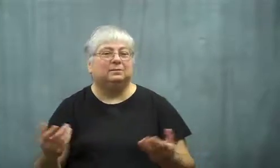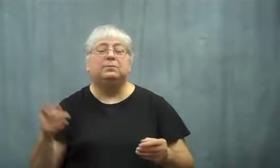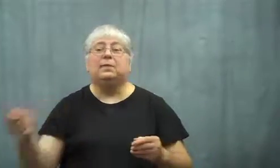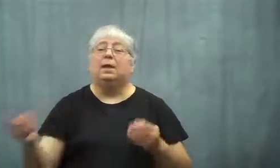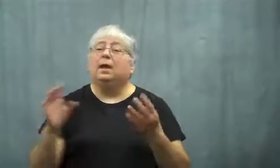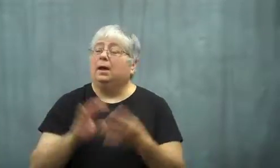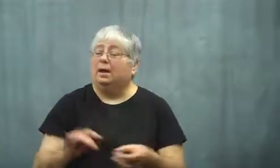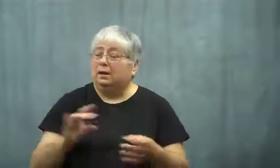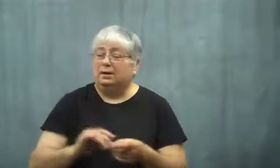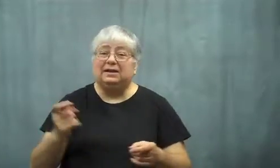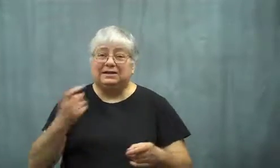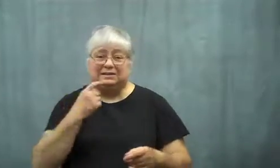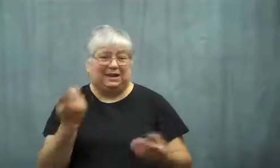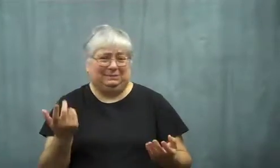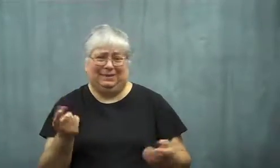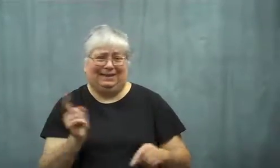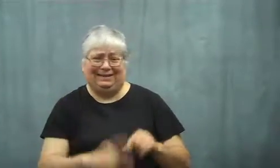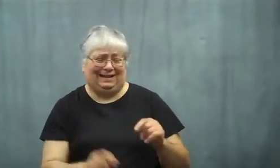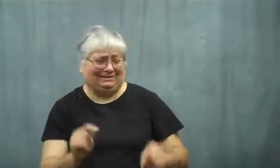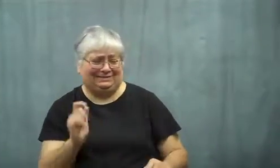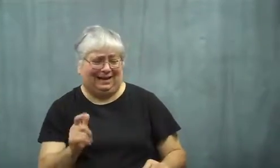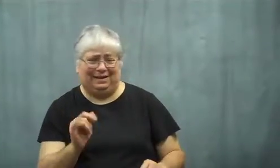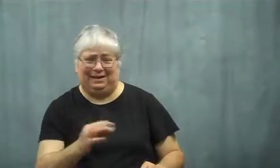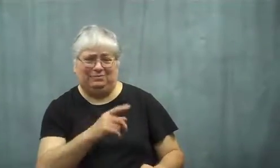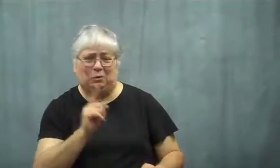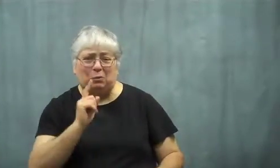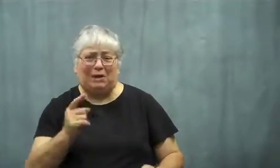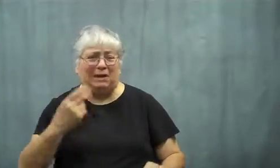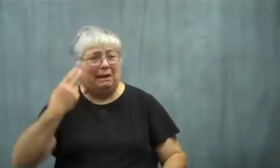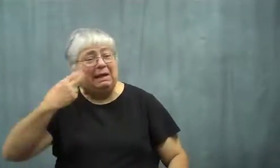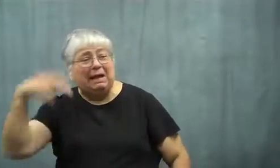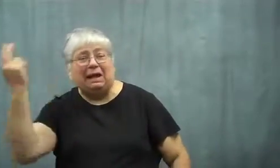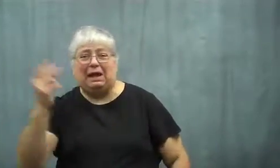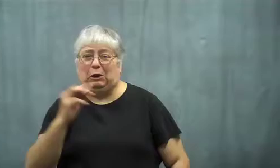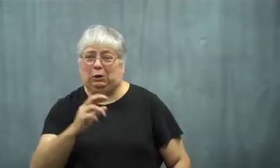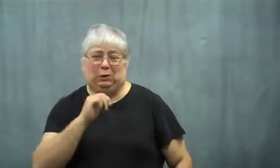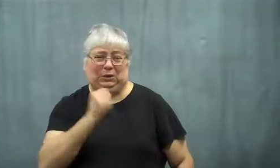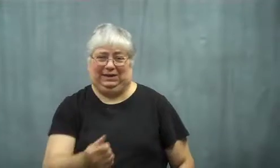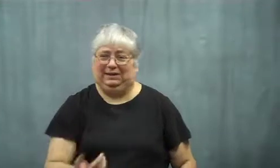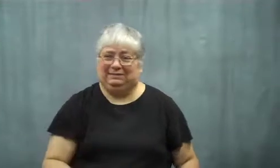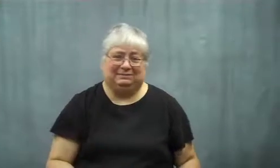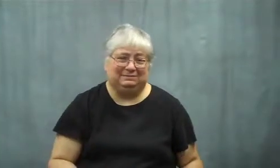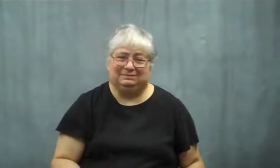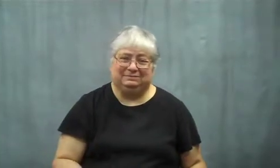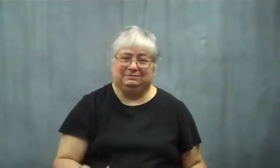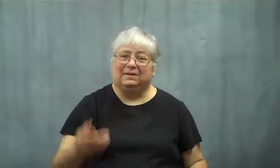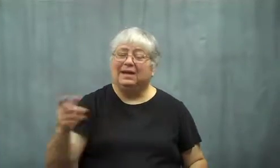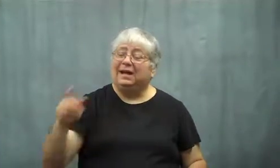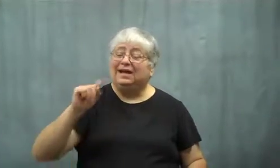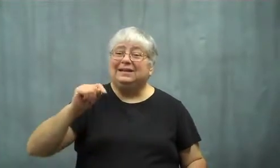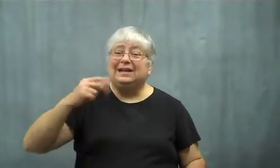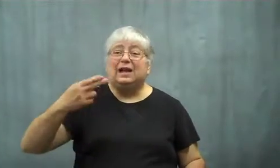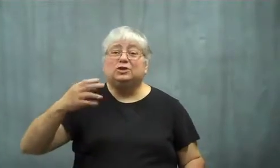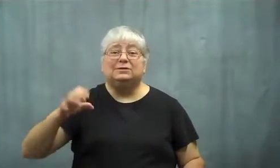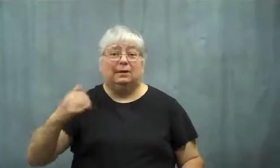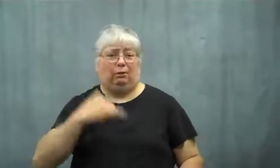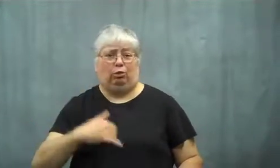said it was not possible to determine if the person was high or not.